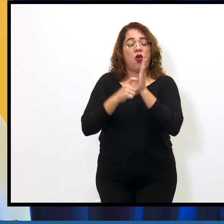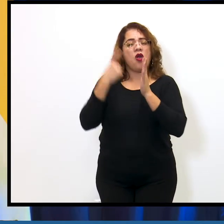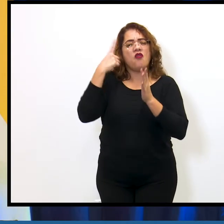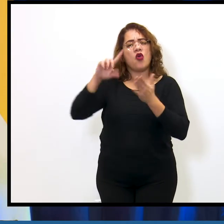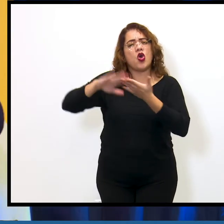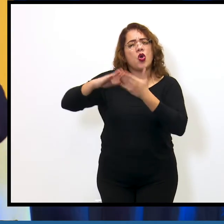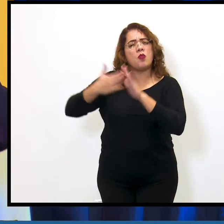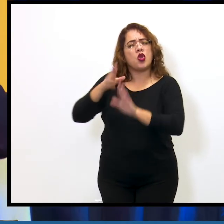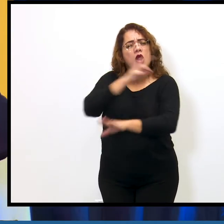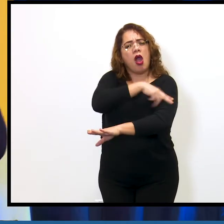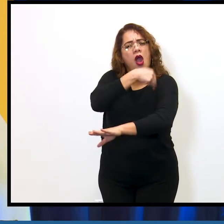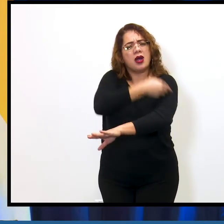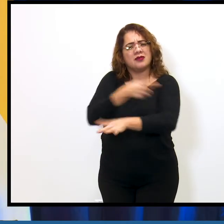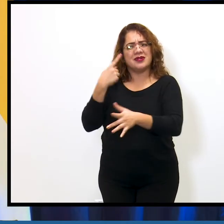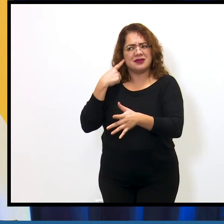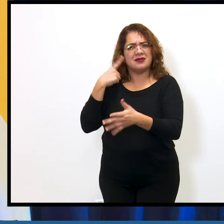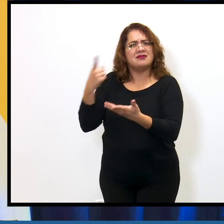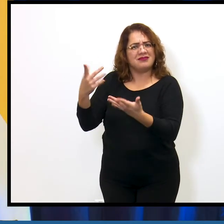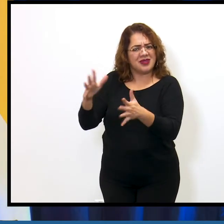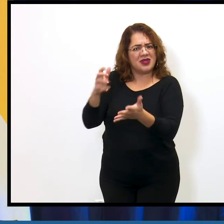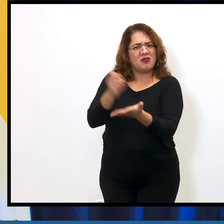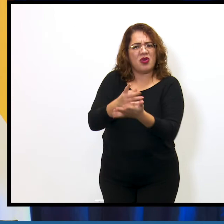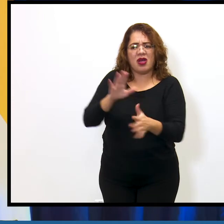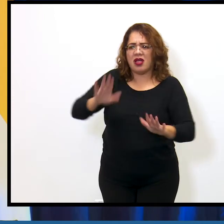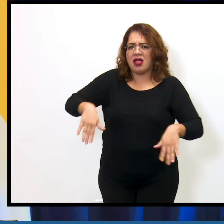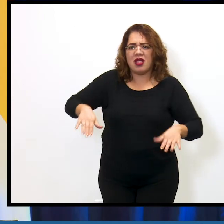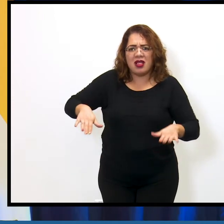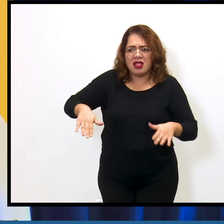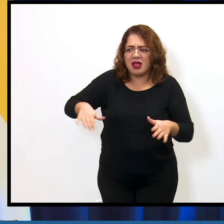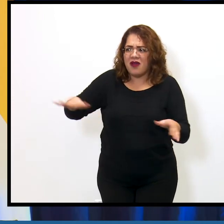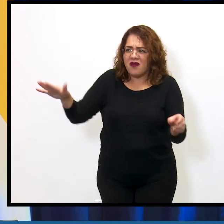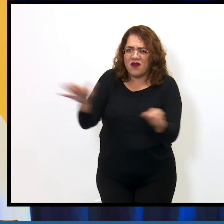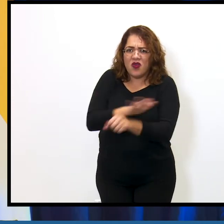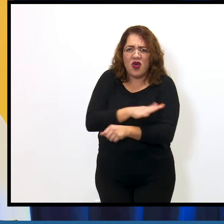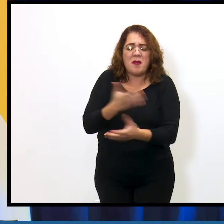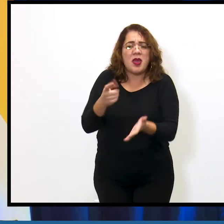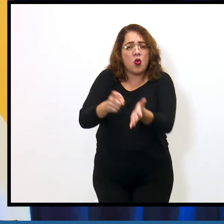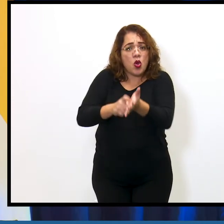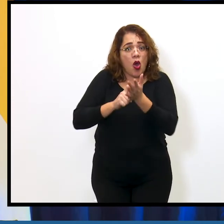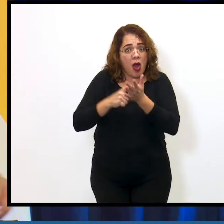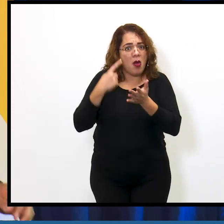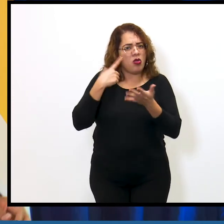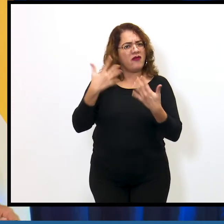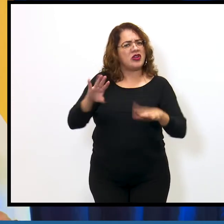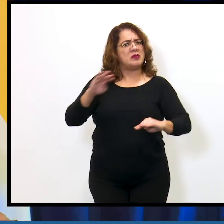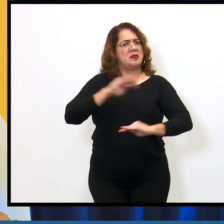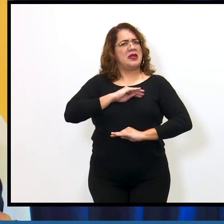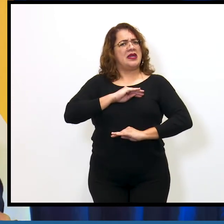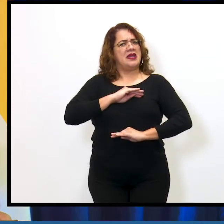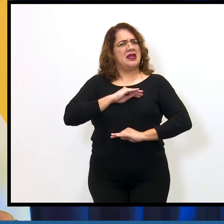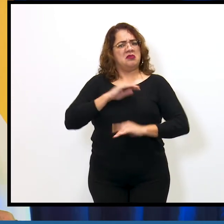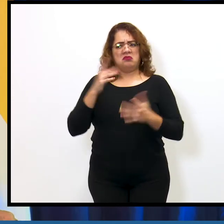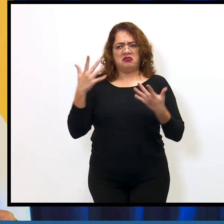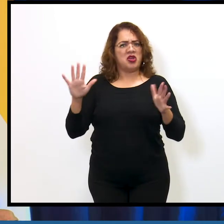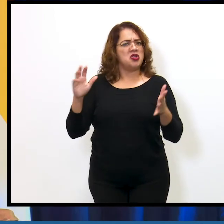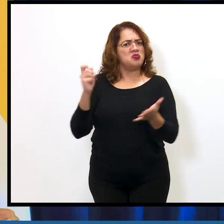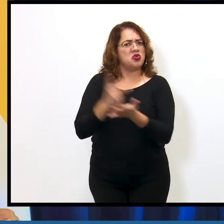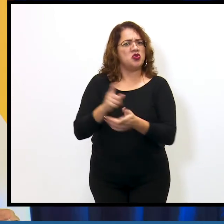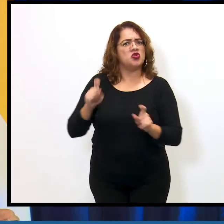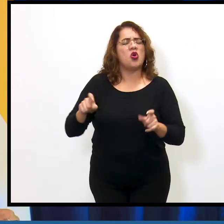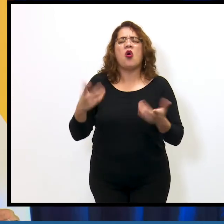approved yet have all requirements been met? If not what still needs to be completed and most